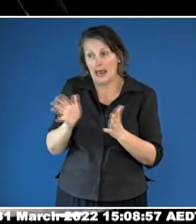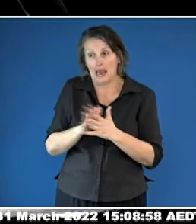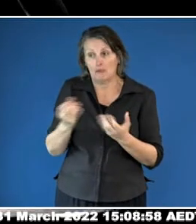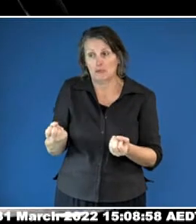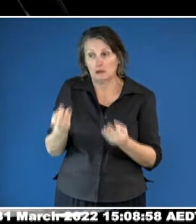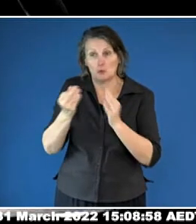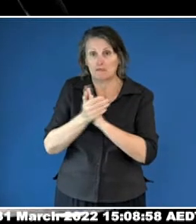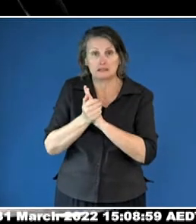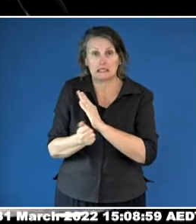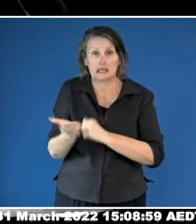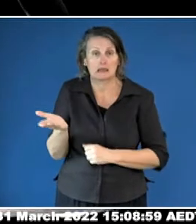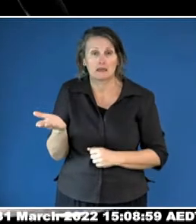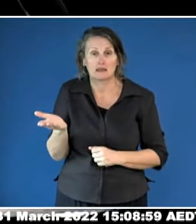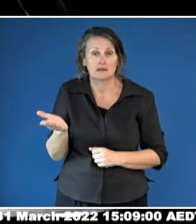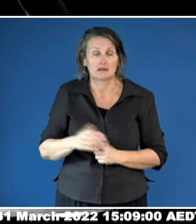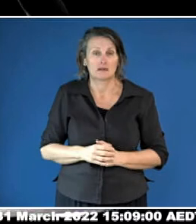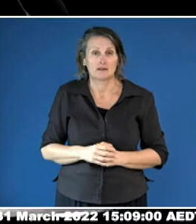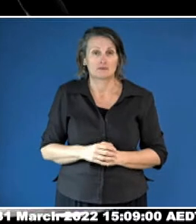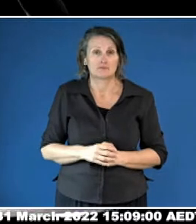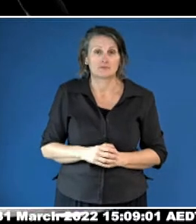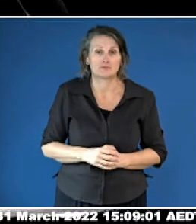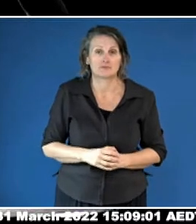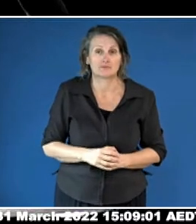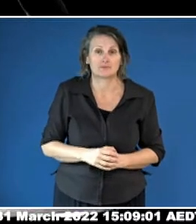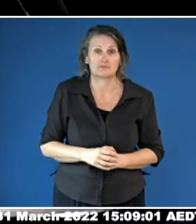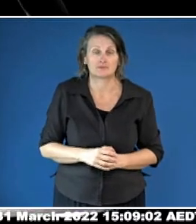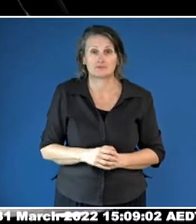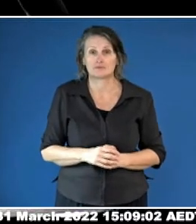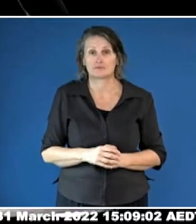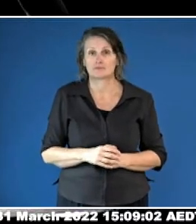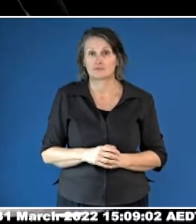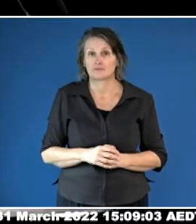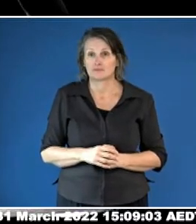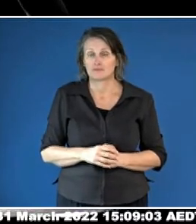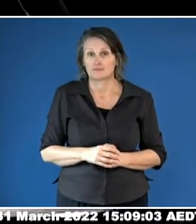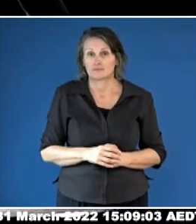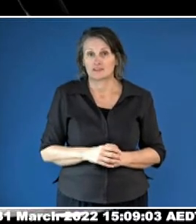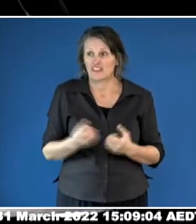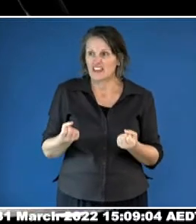There are no, at the moment, substantial screening processes or assessment tools in